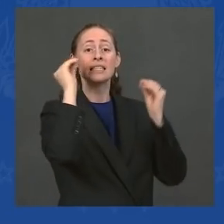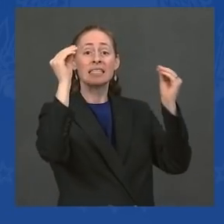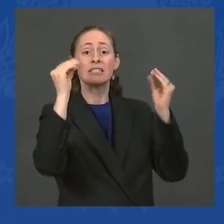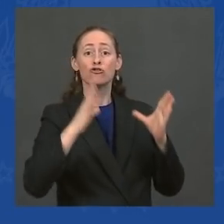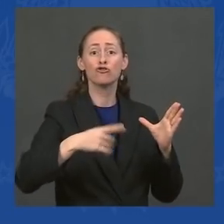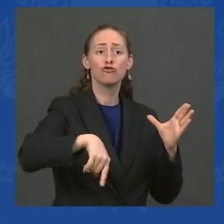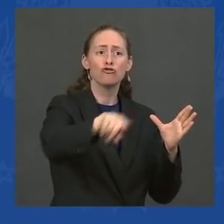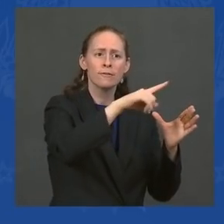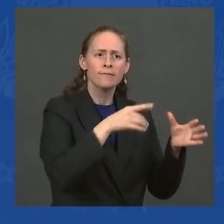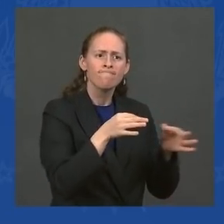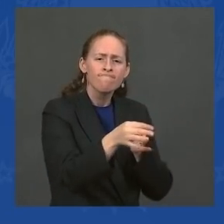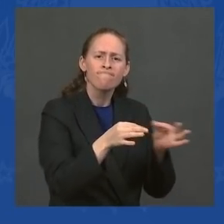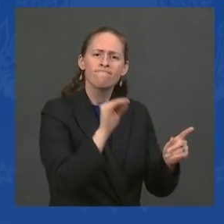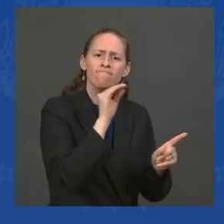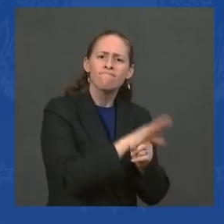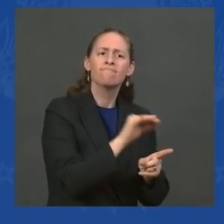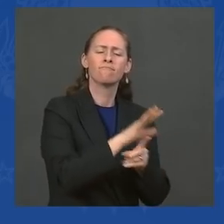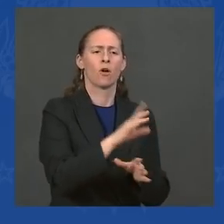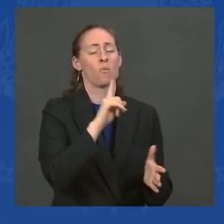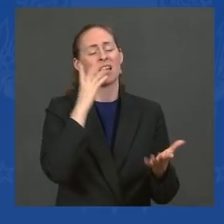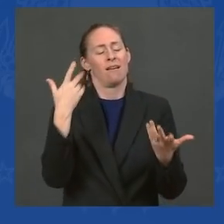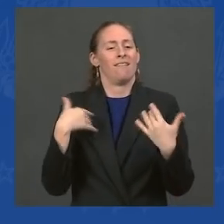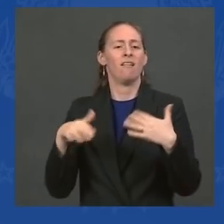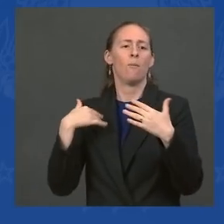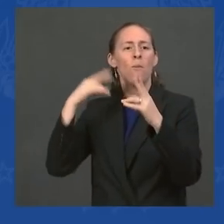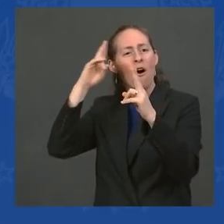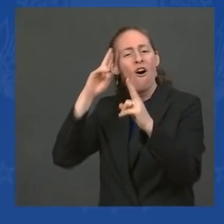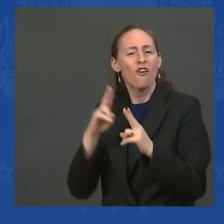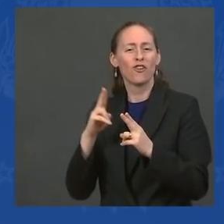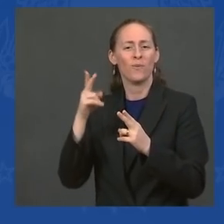we are so honored to have you at Capital Child Development Center.